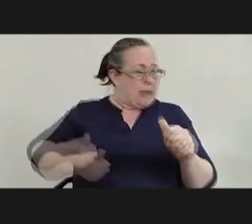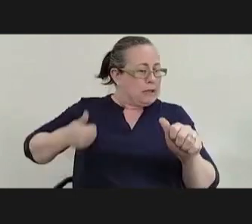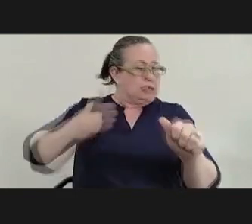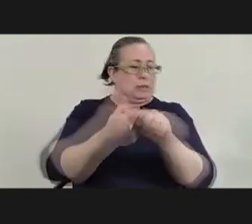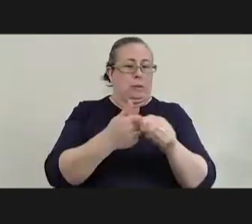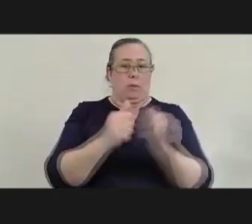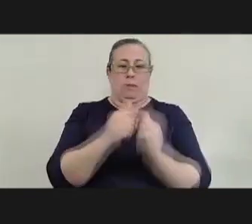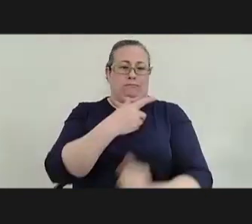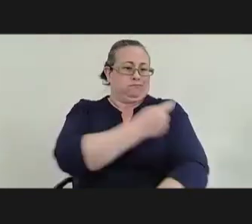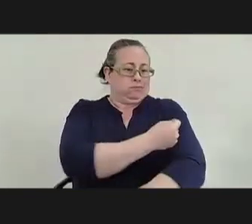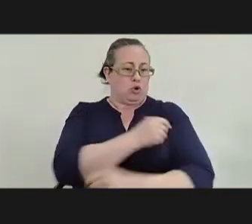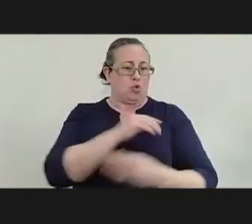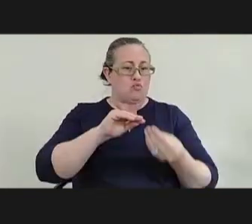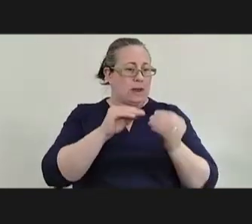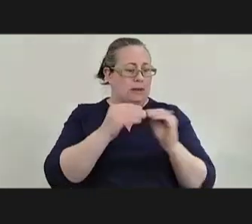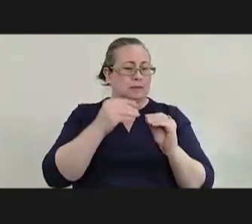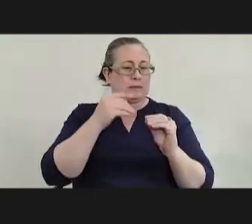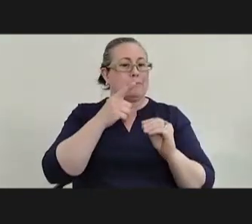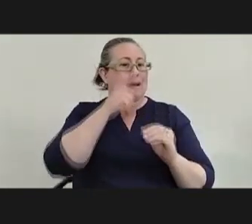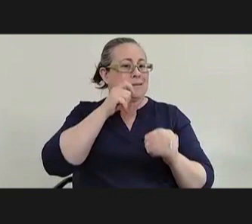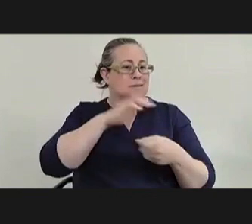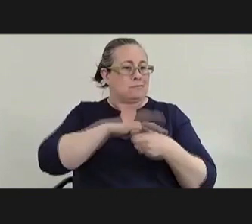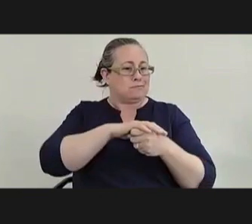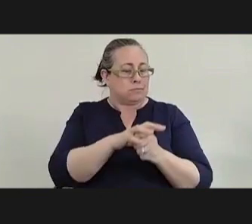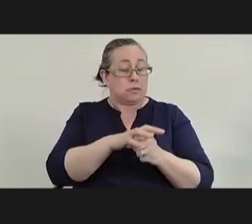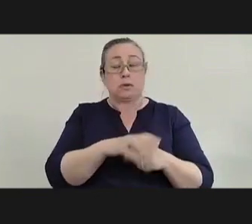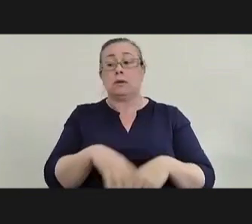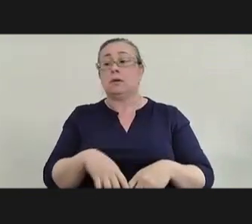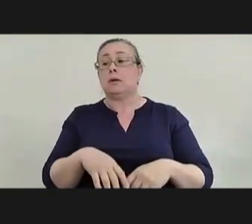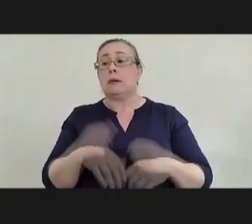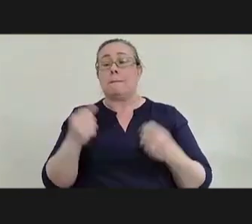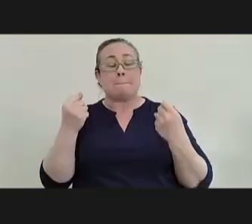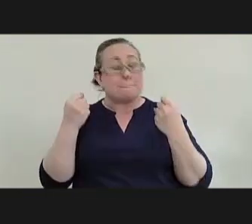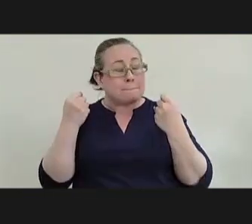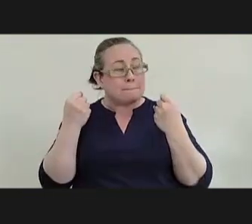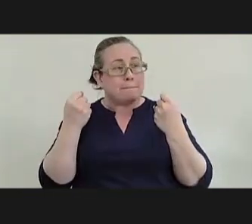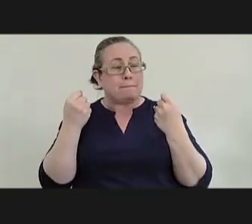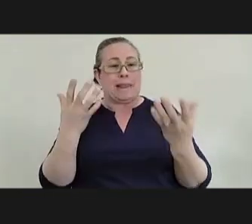and there are, to put a positive spin on it, plenty of opportunities to use vaccine